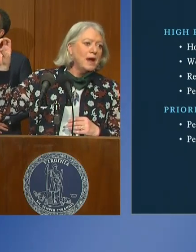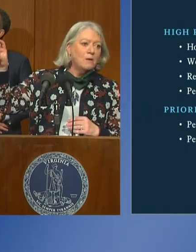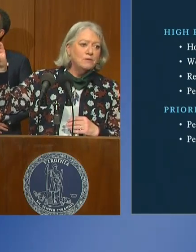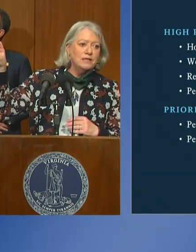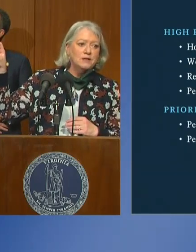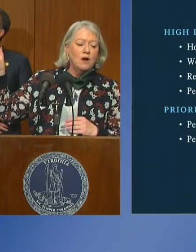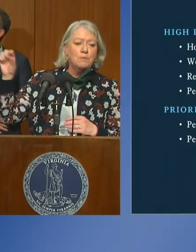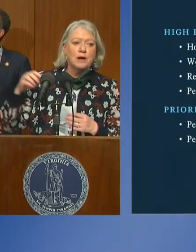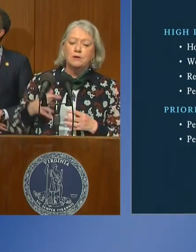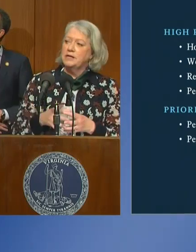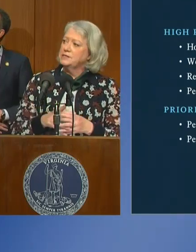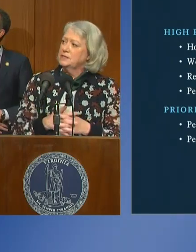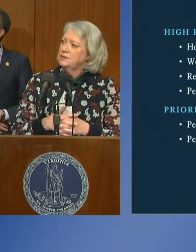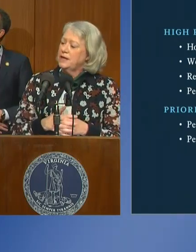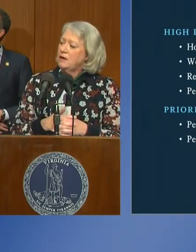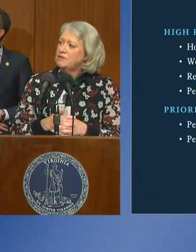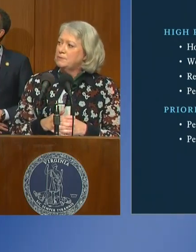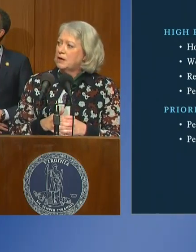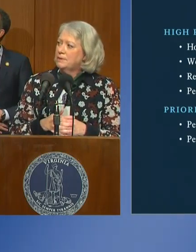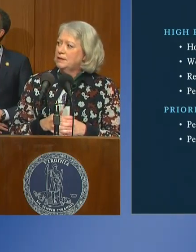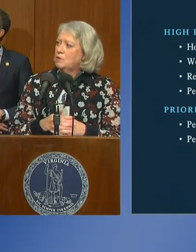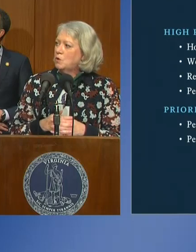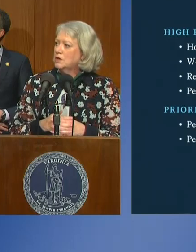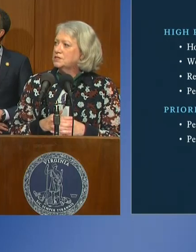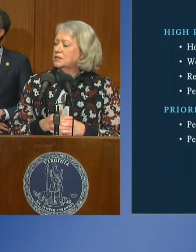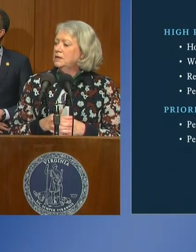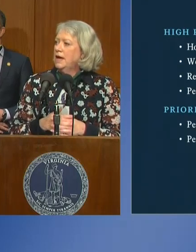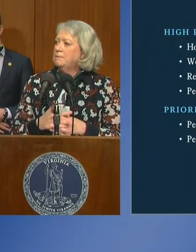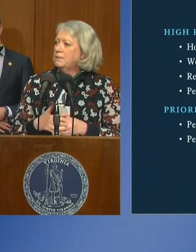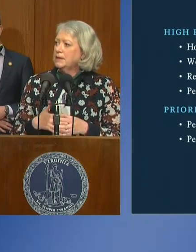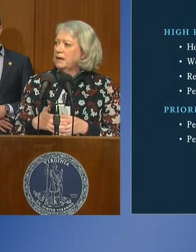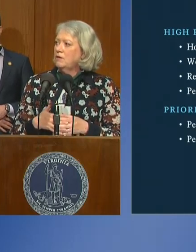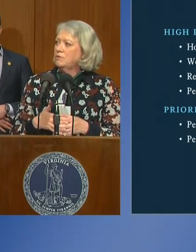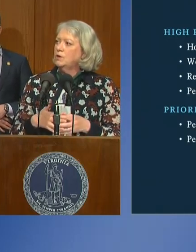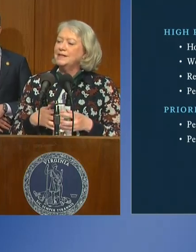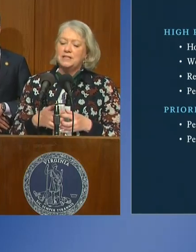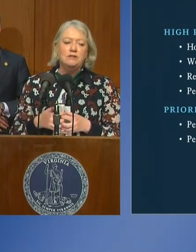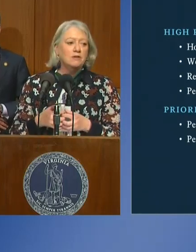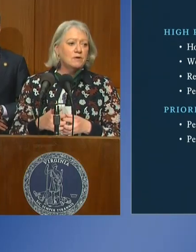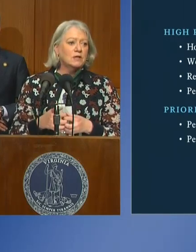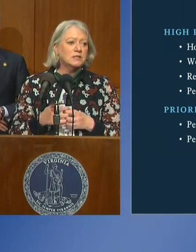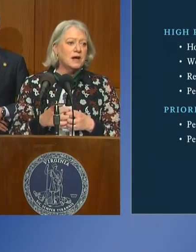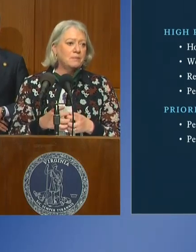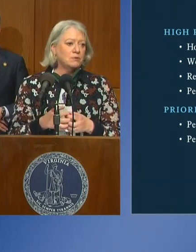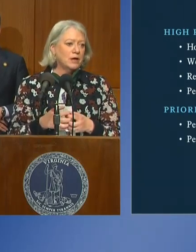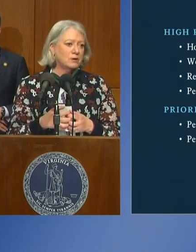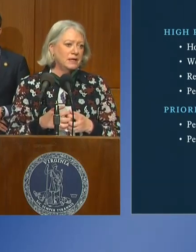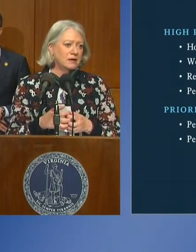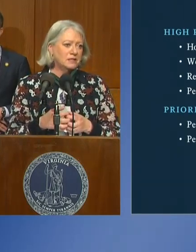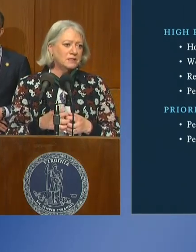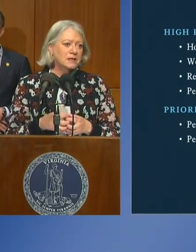YOU. BECAUSE WE'VE RE FOLKS. ON THE PRIORITIES. WERE DOWN INTO ALL PRIORITY THAT THE HEALTH